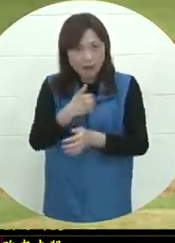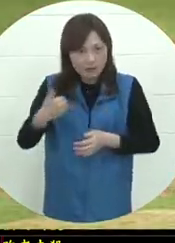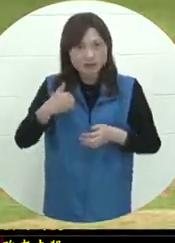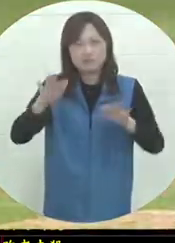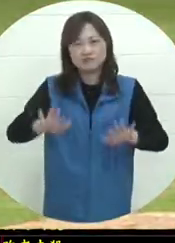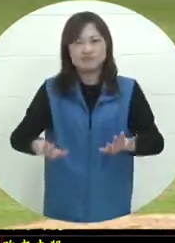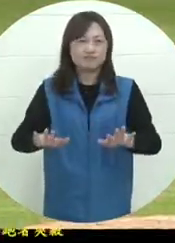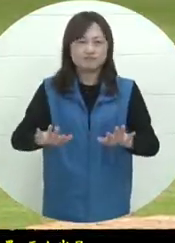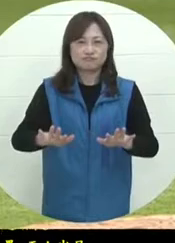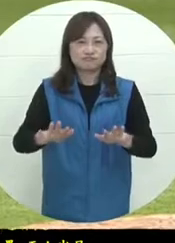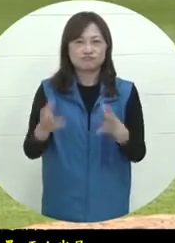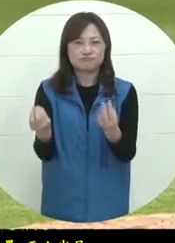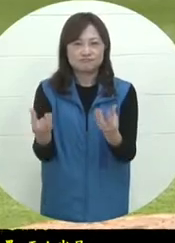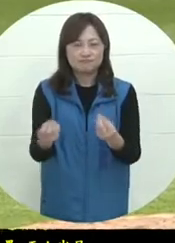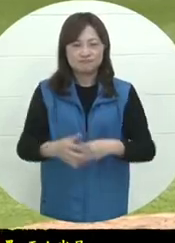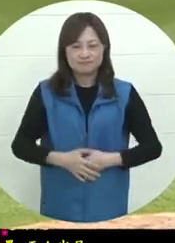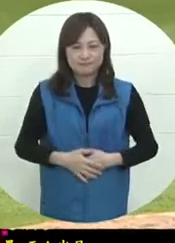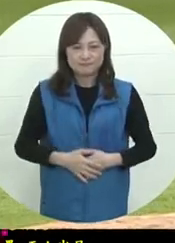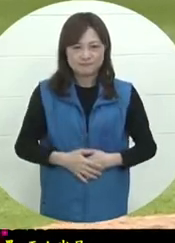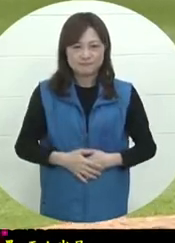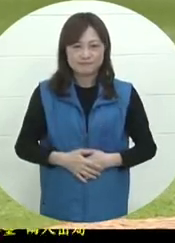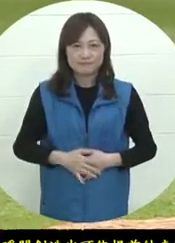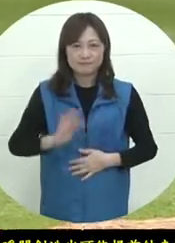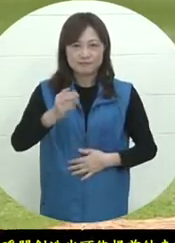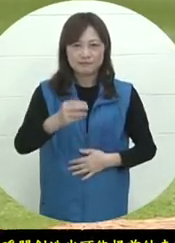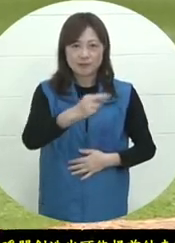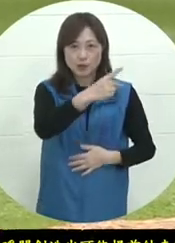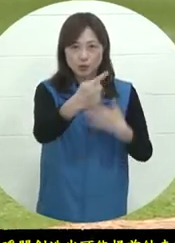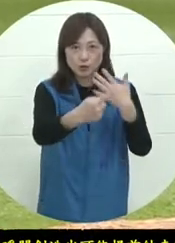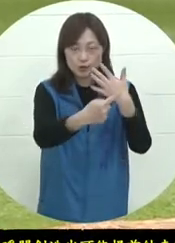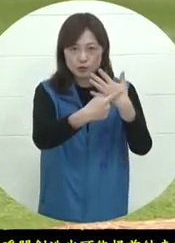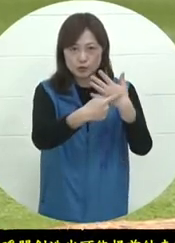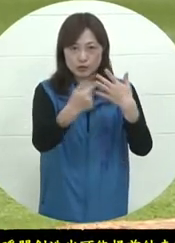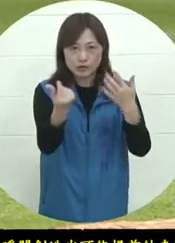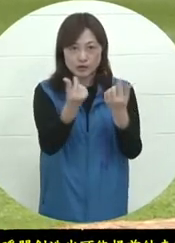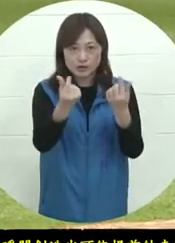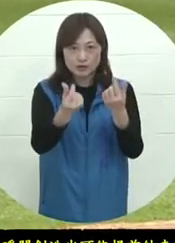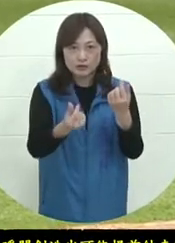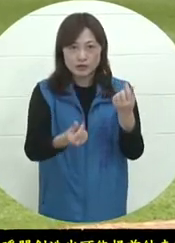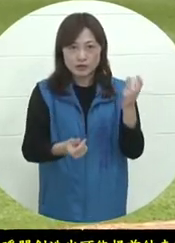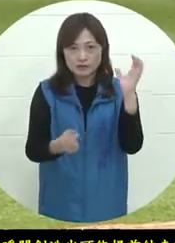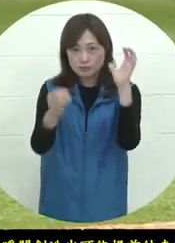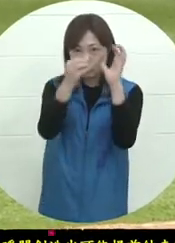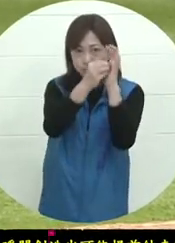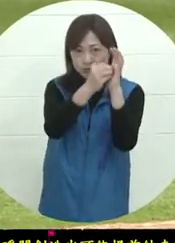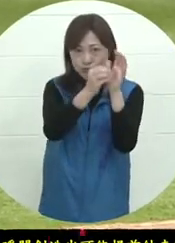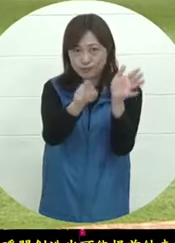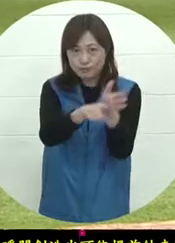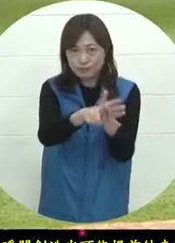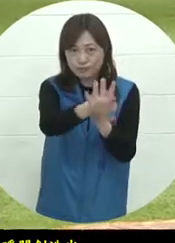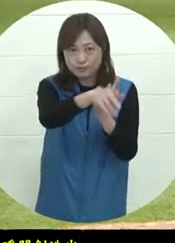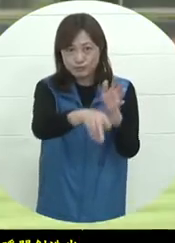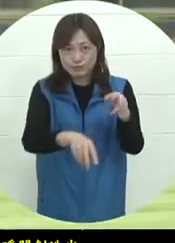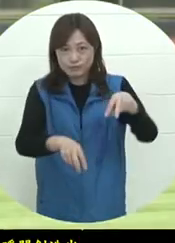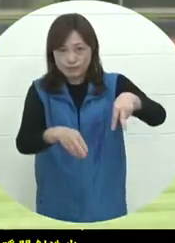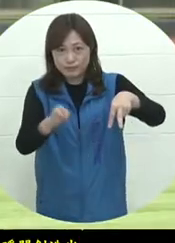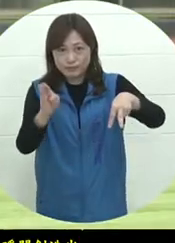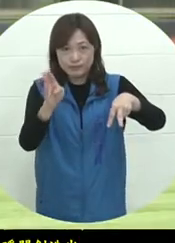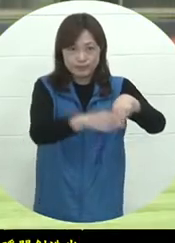of course it was a guerrilla. When my hand caught the ball, my foot seemed to be tripped by a second-class bag, so I fell to the ground after the hit.